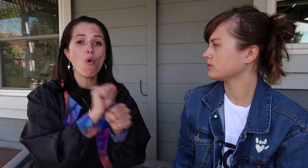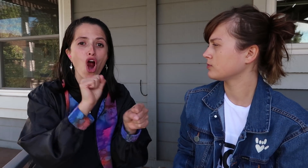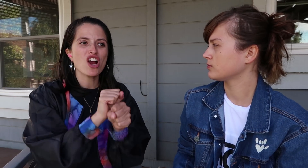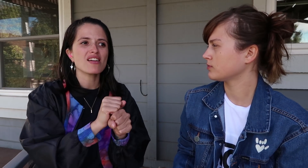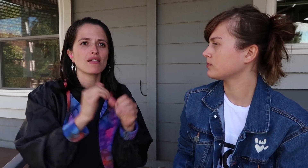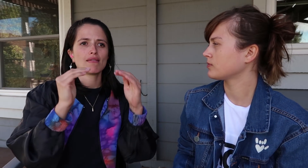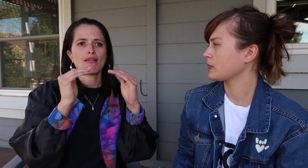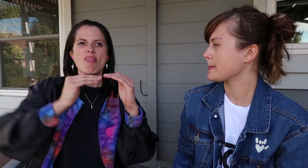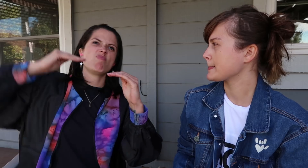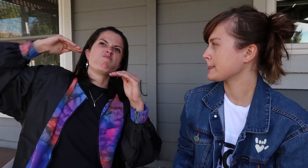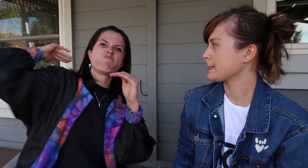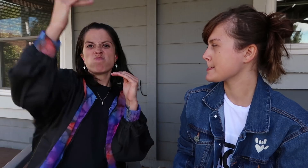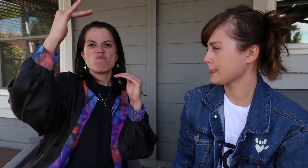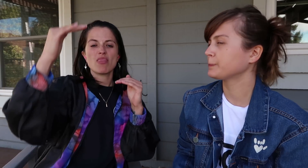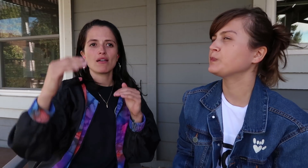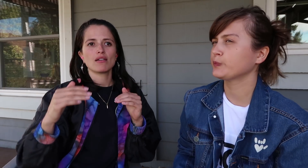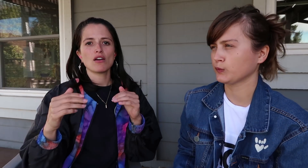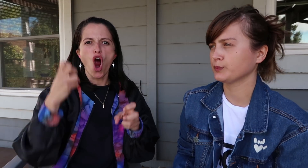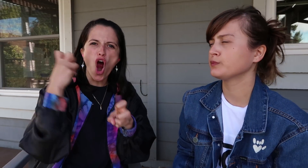often end up doing twice as much work.